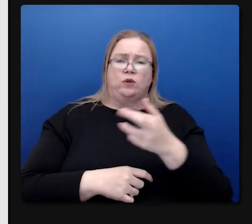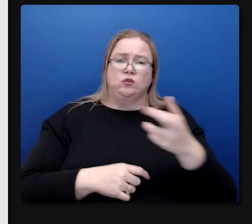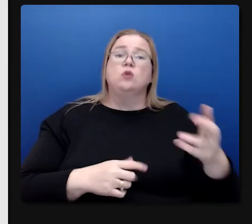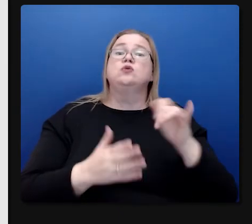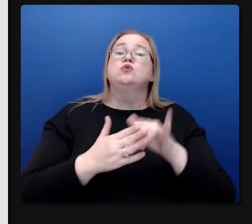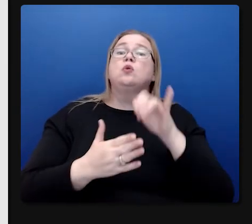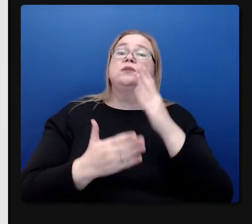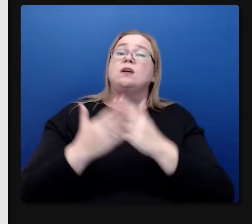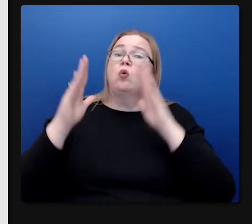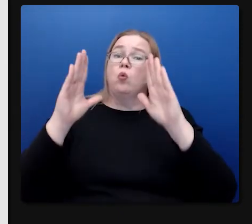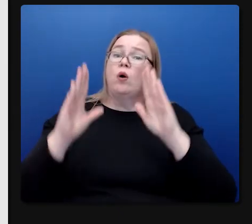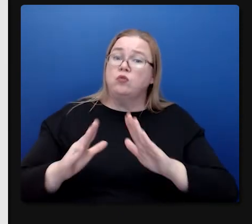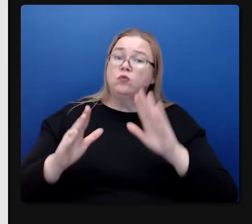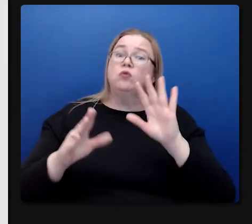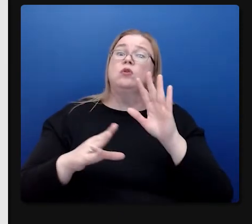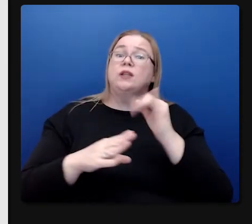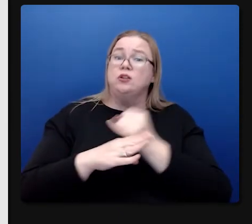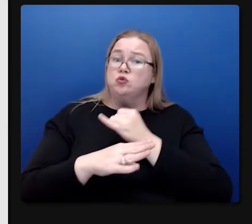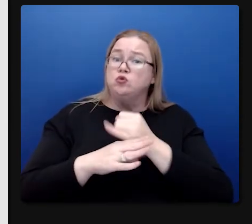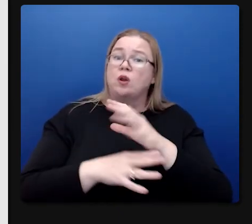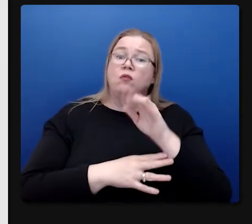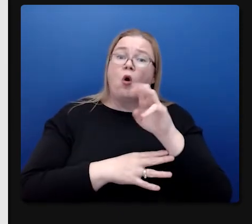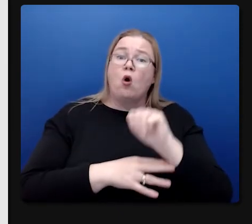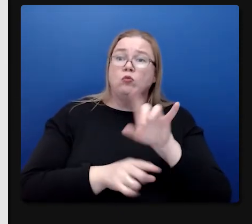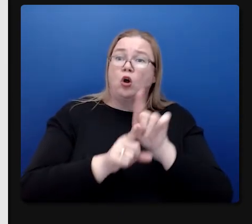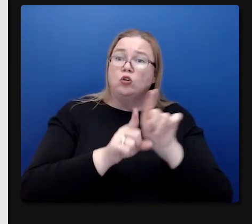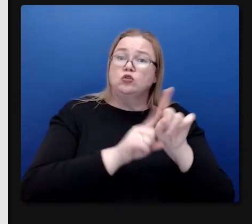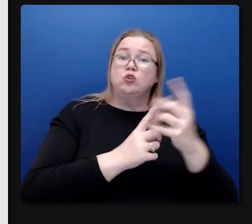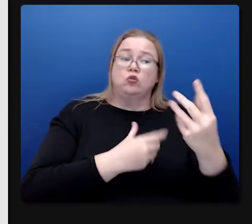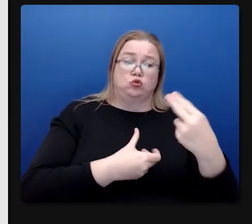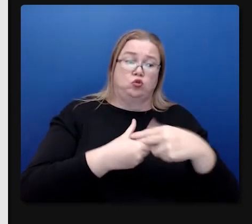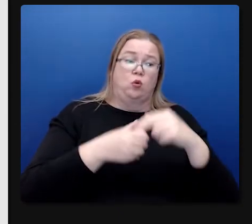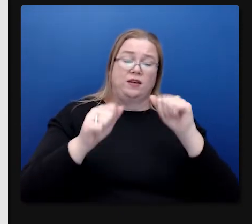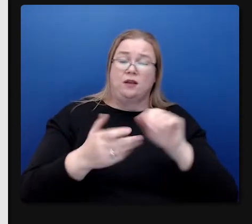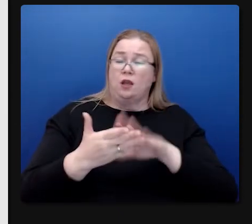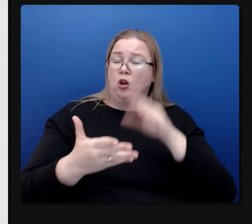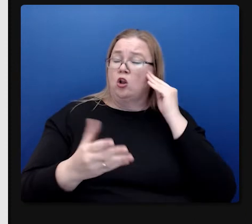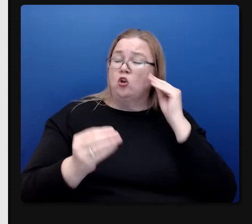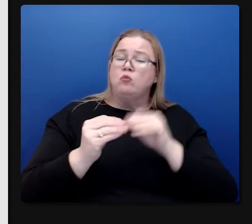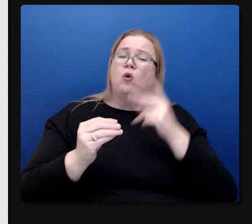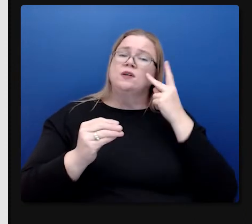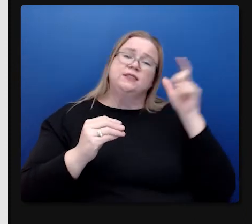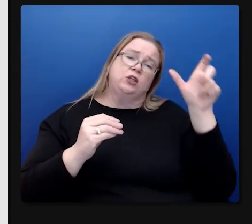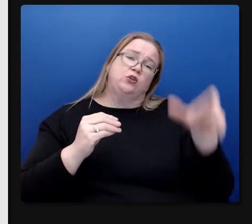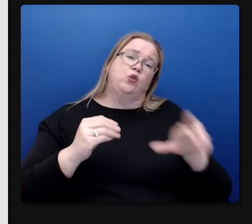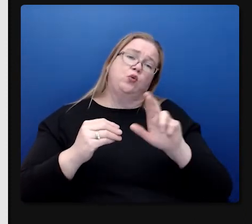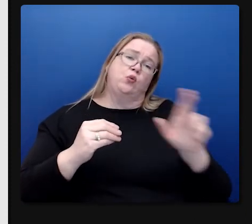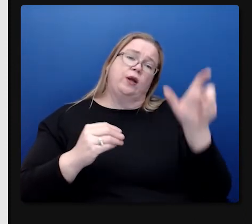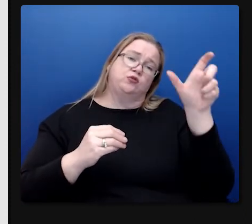There's some fantastic industry forms also for you to join and learn more, as you can see to the right side of the screen.